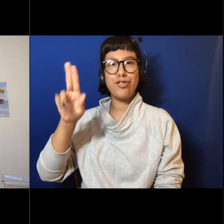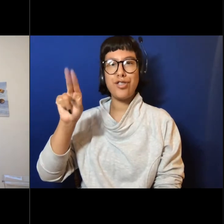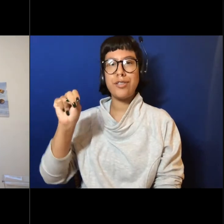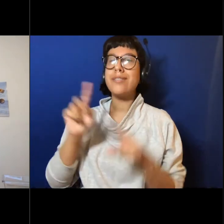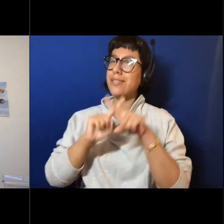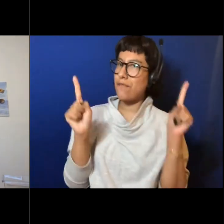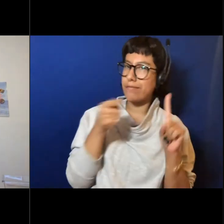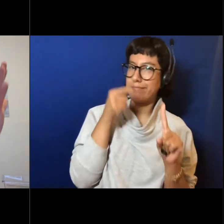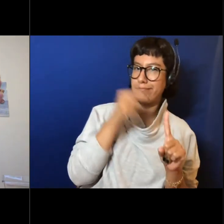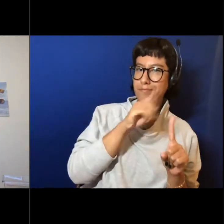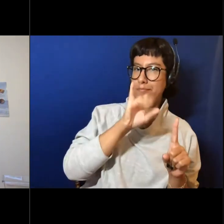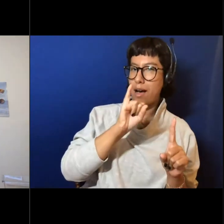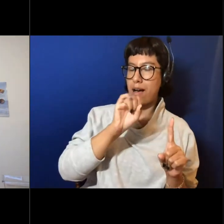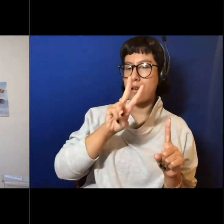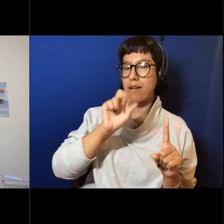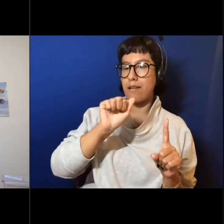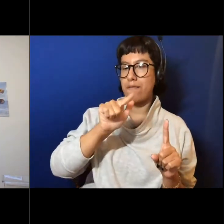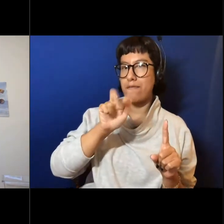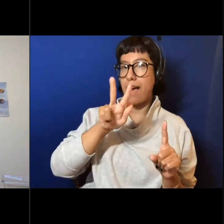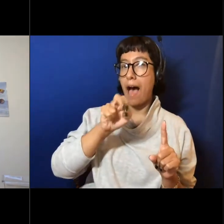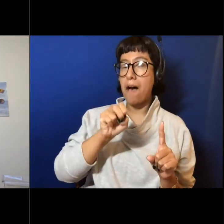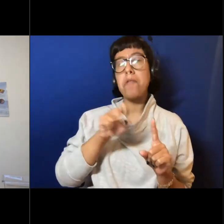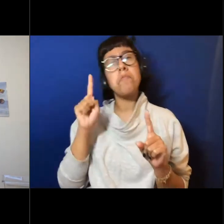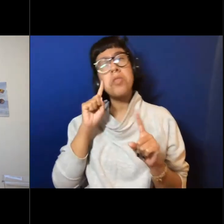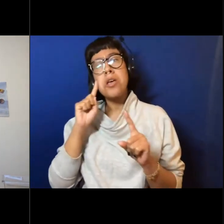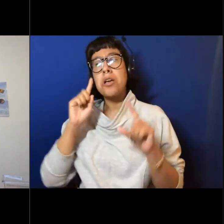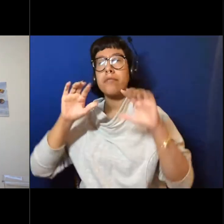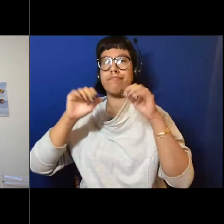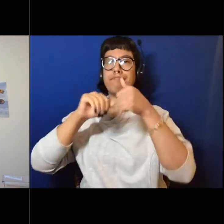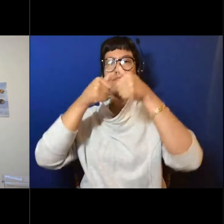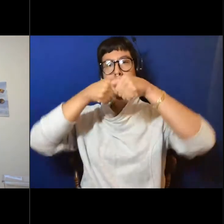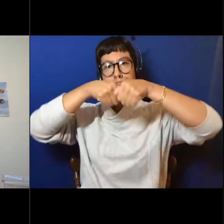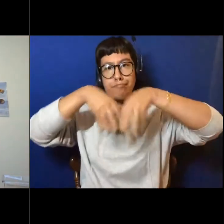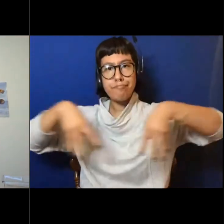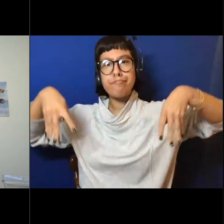They're all in the same overarching group, but they're called shellfish just because